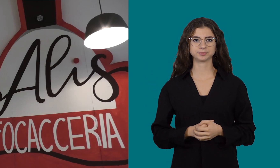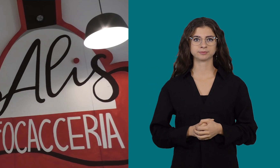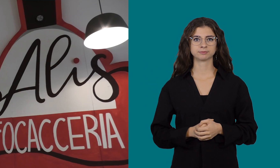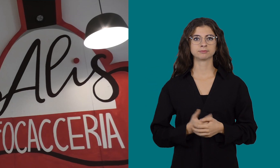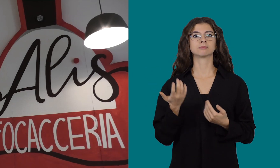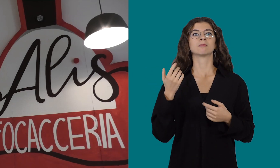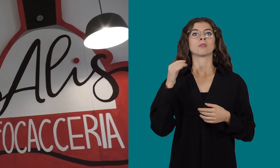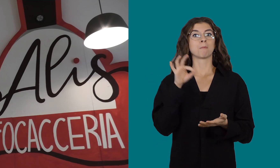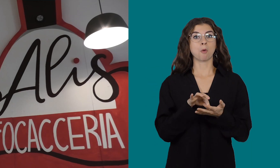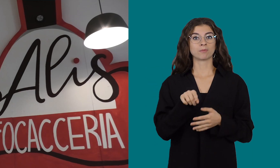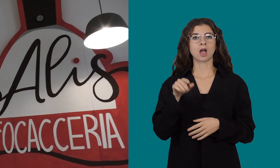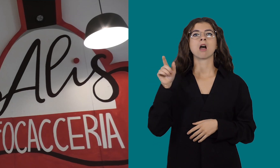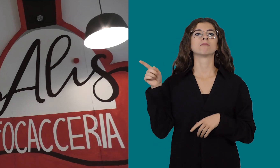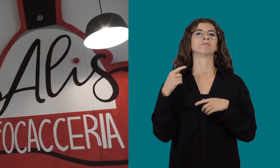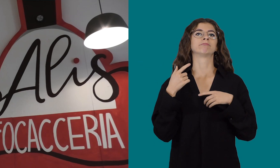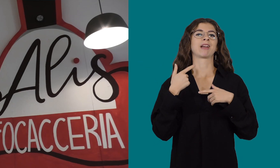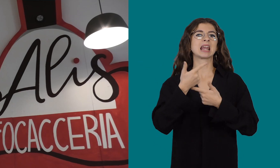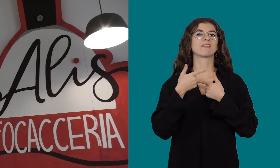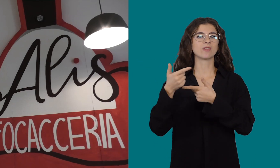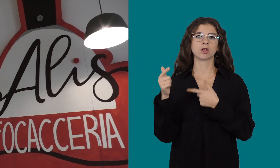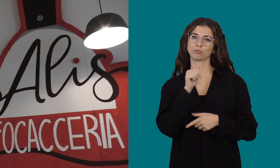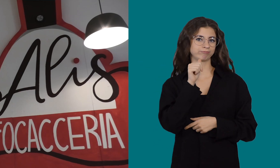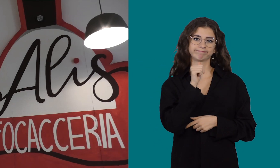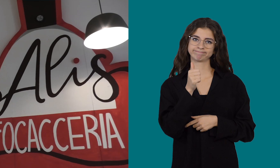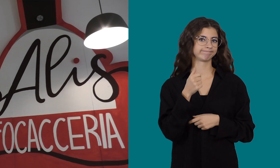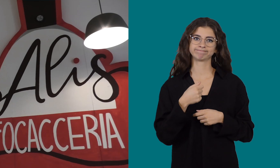For now Alice doesn't make deliveries,